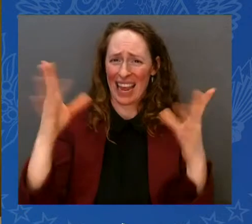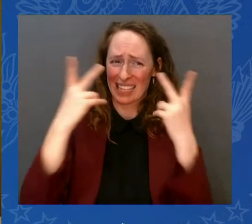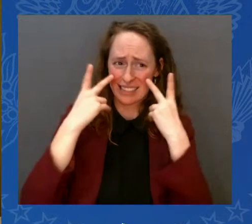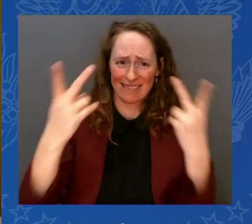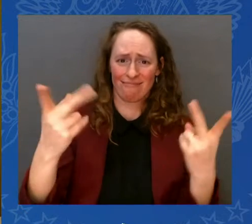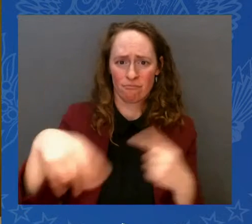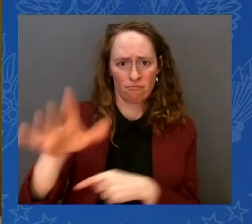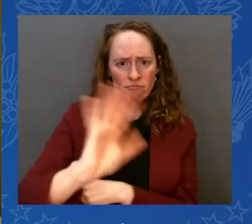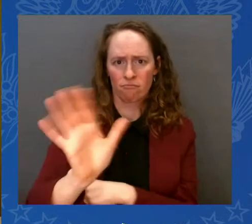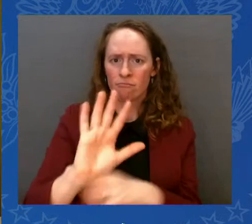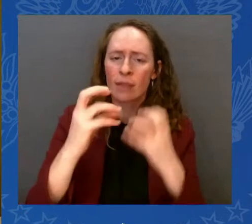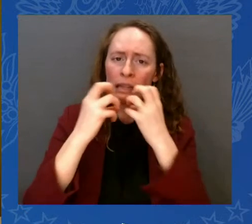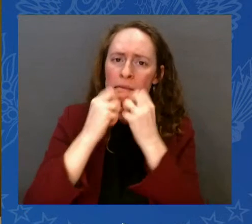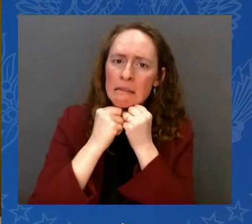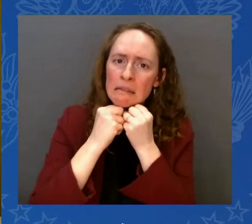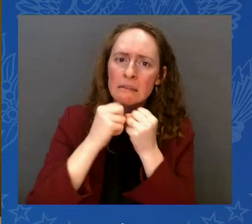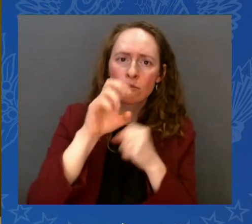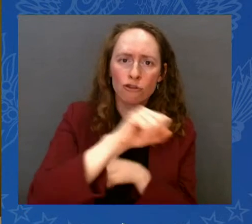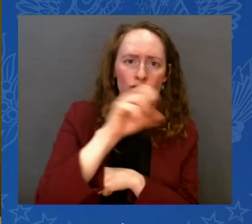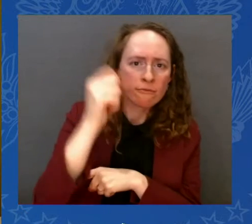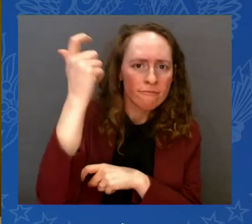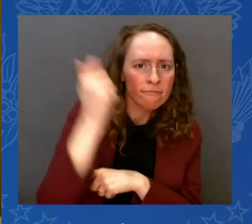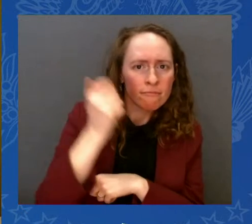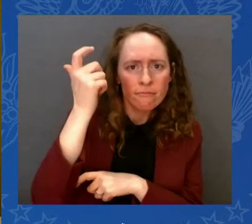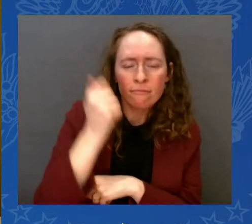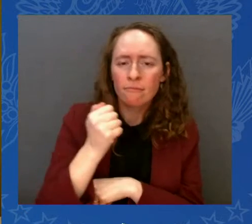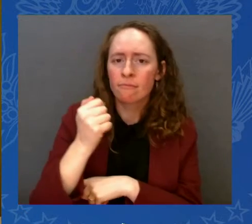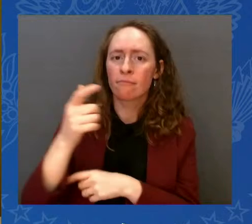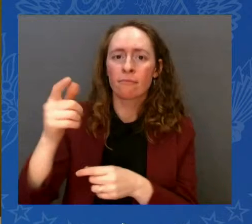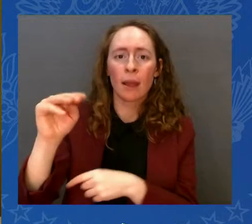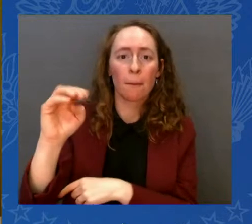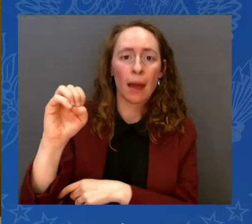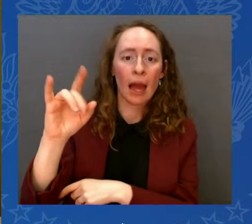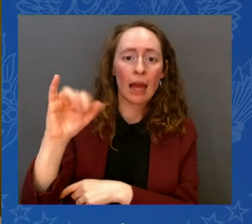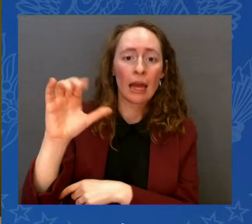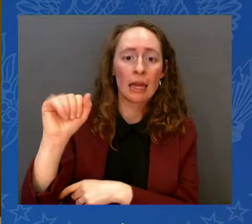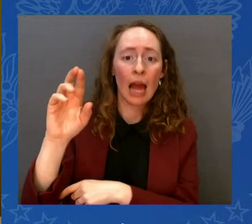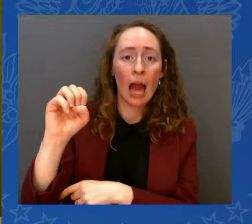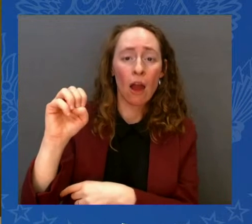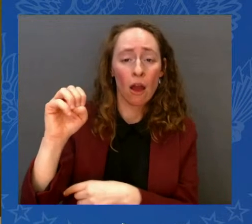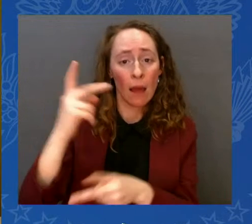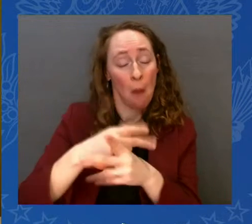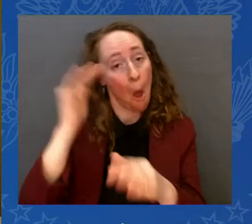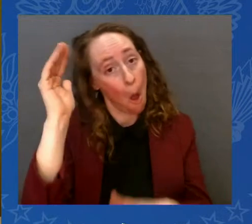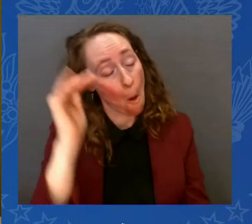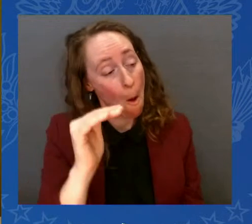But that's what we -- Anyway, look, one of the things that we're going to